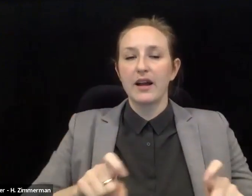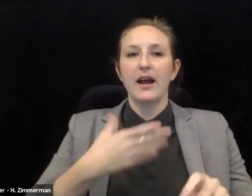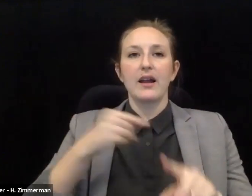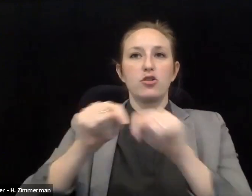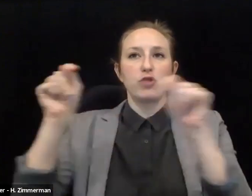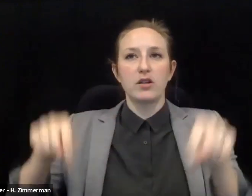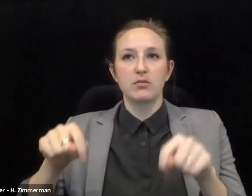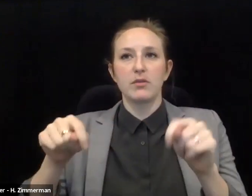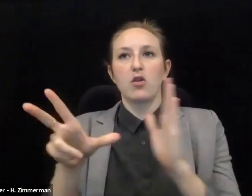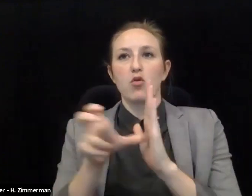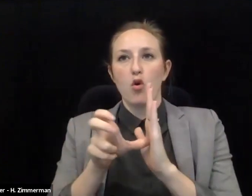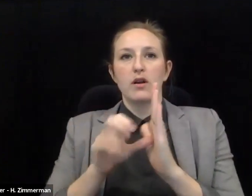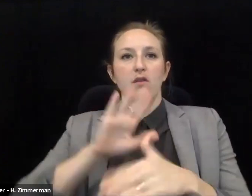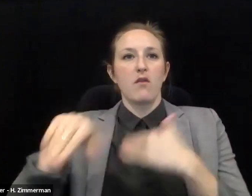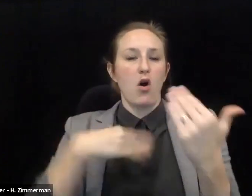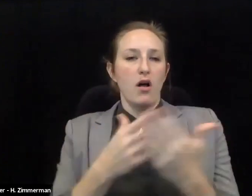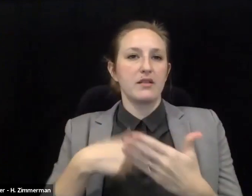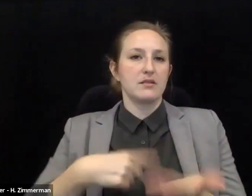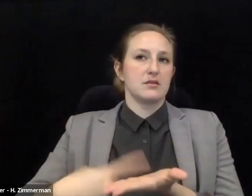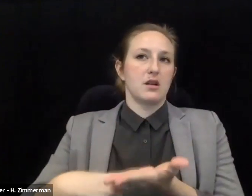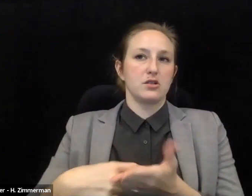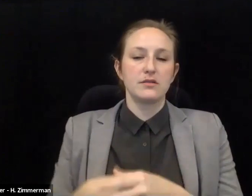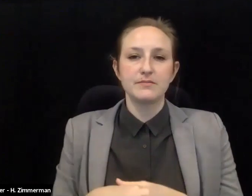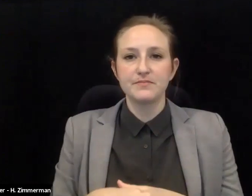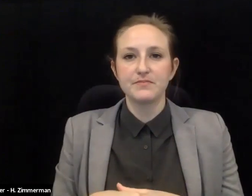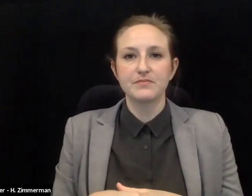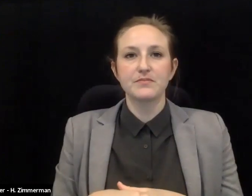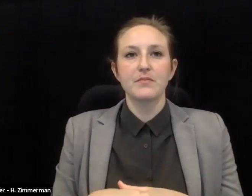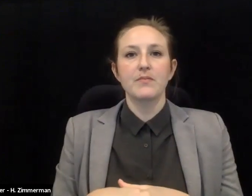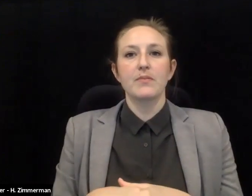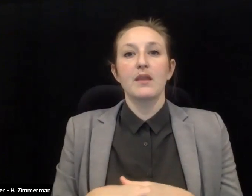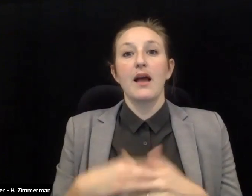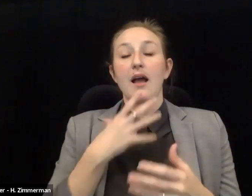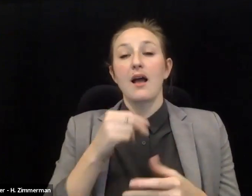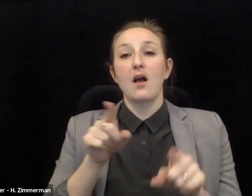of all these of this discussion. And also we are